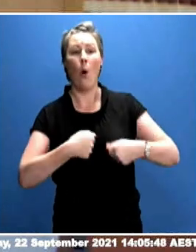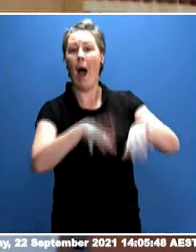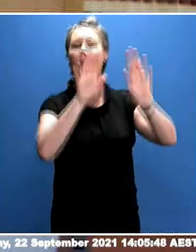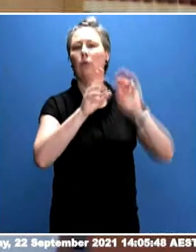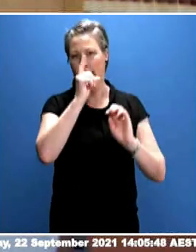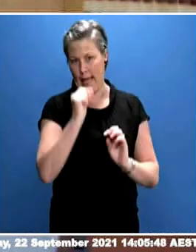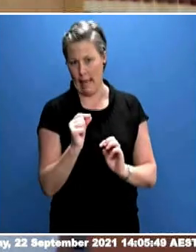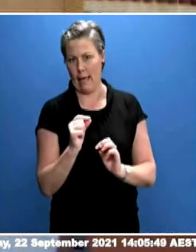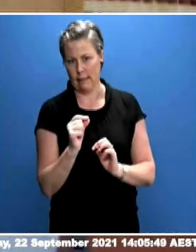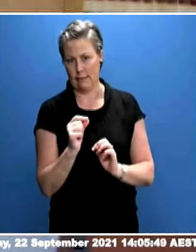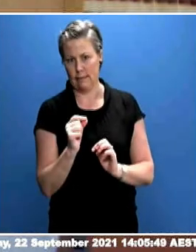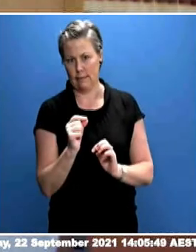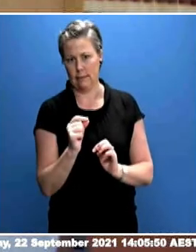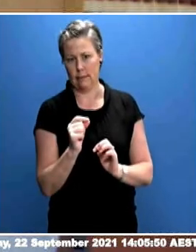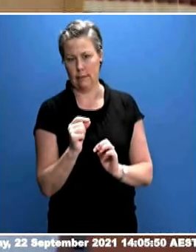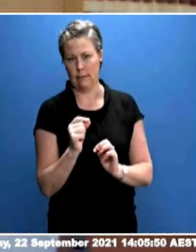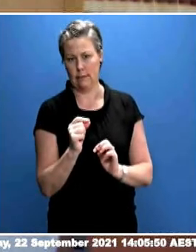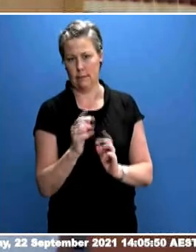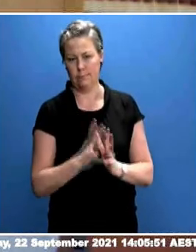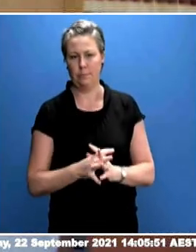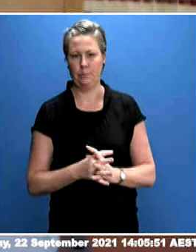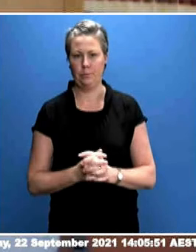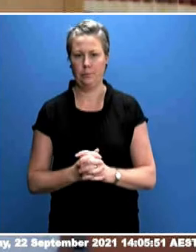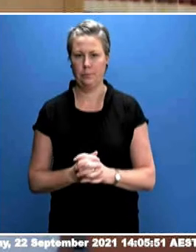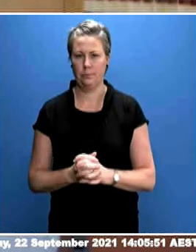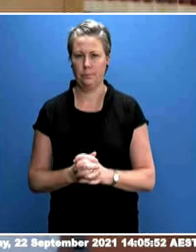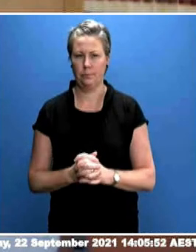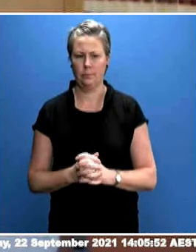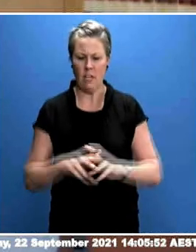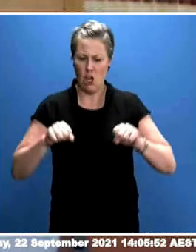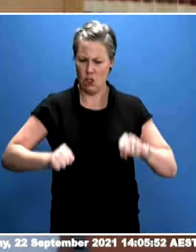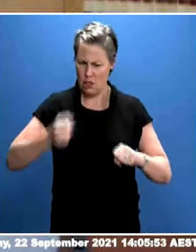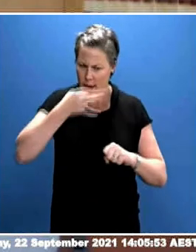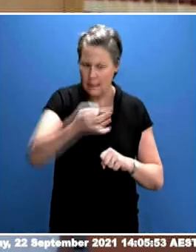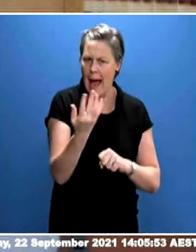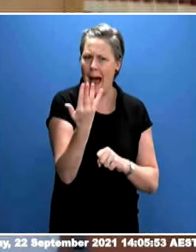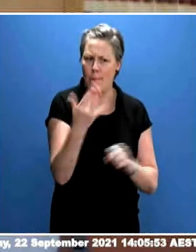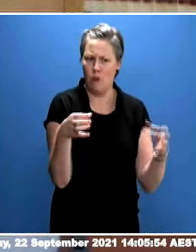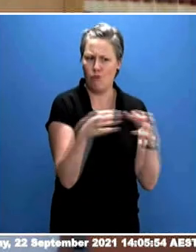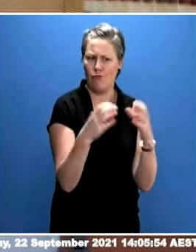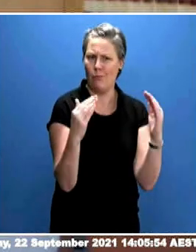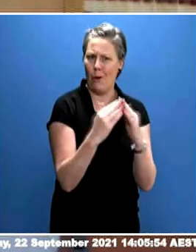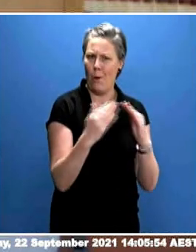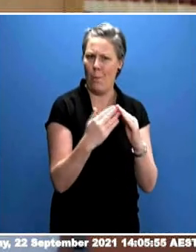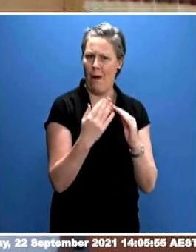to, from our residential care houses. How many residential care houses are there in Western Australia?